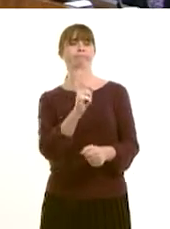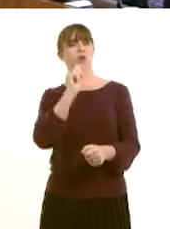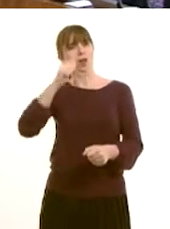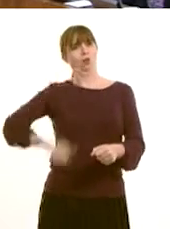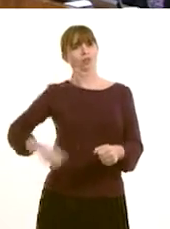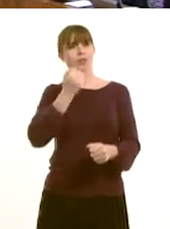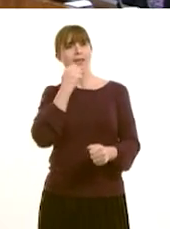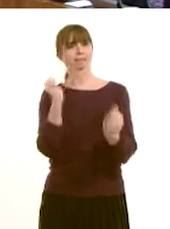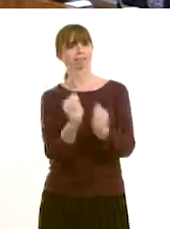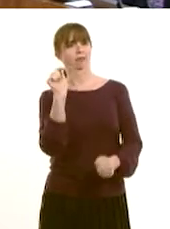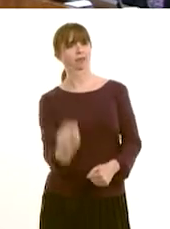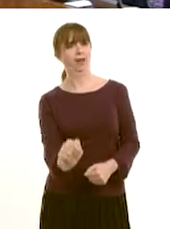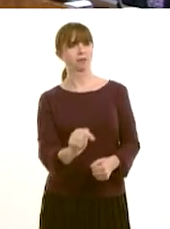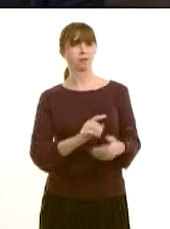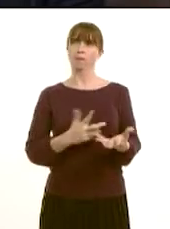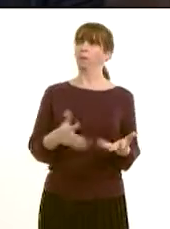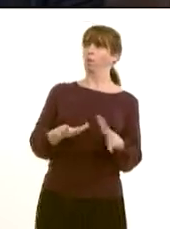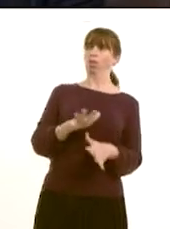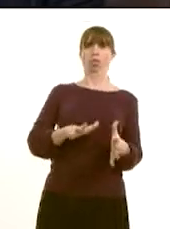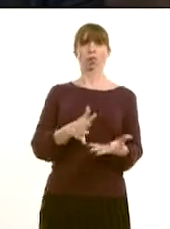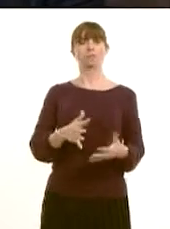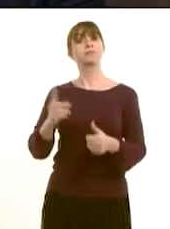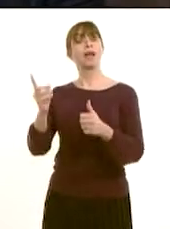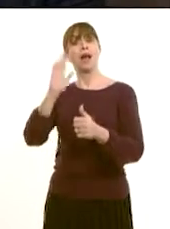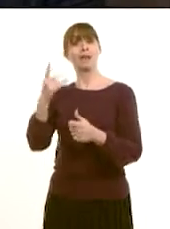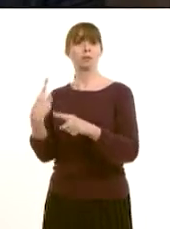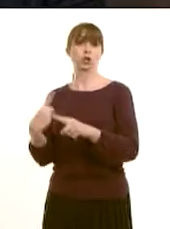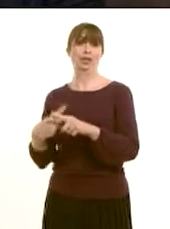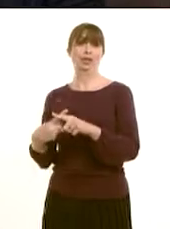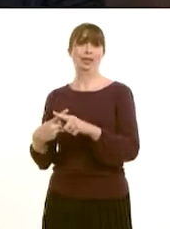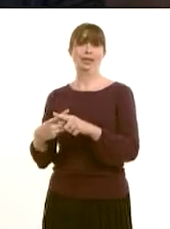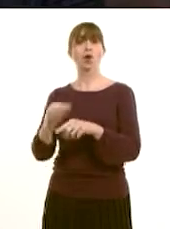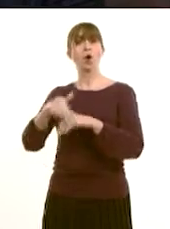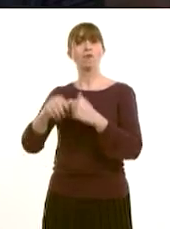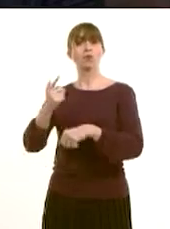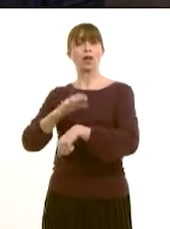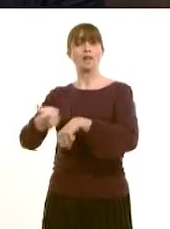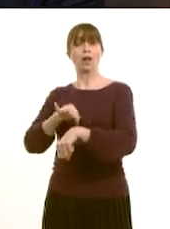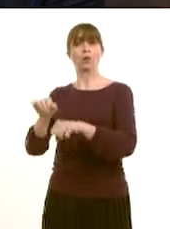Carwyn Jones: Well, letís look at A&E, for example. The number of people spending more than 12 hours in A&E departments in Wales has fallenóa